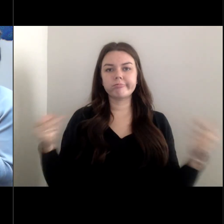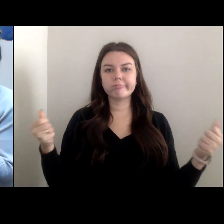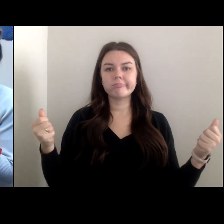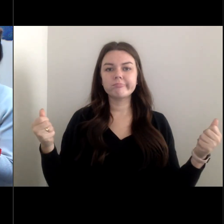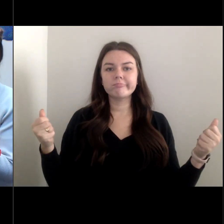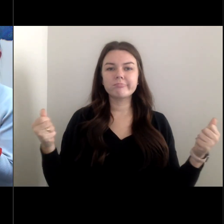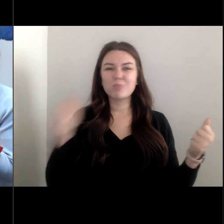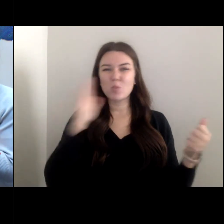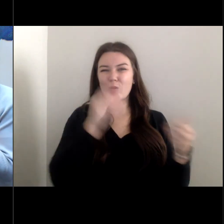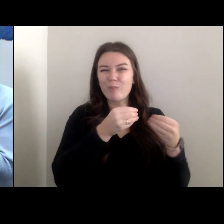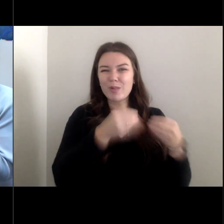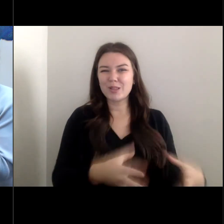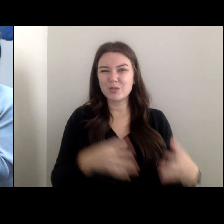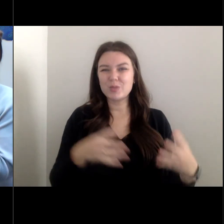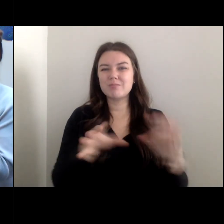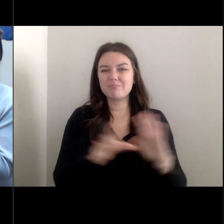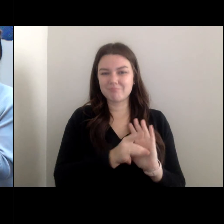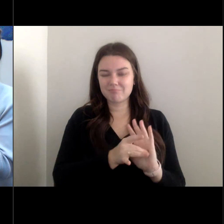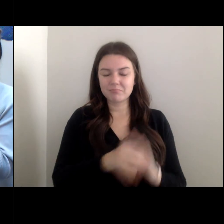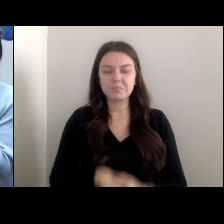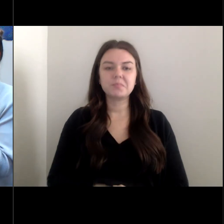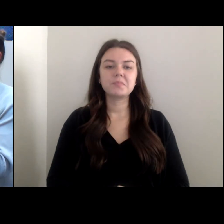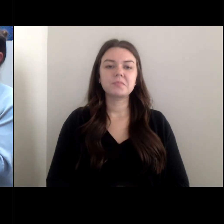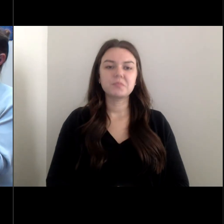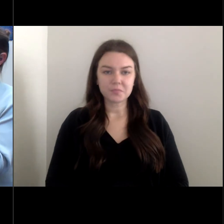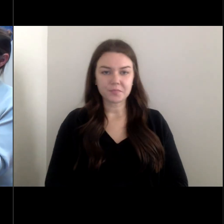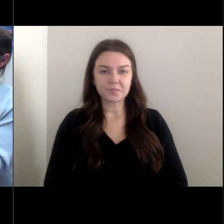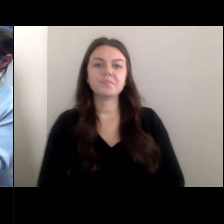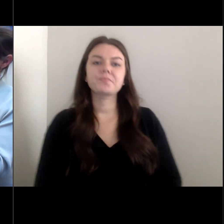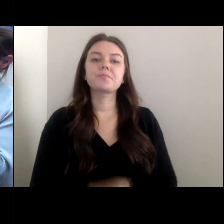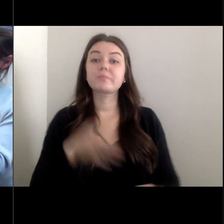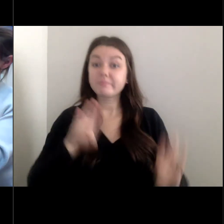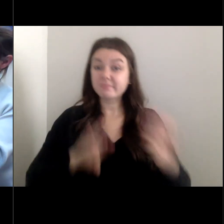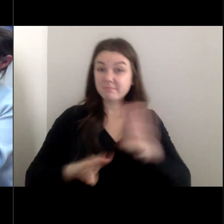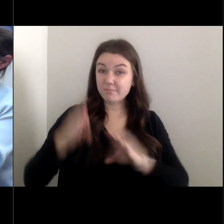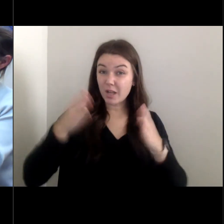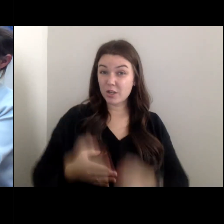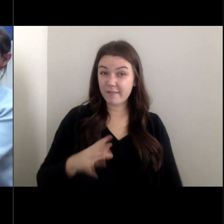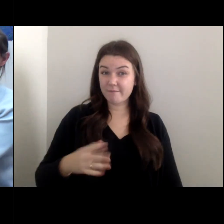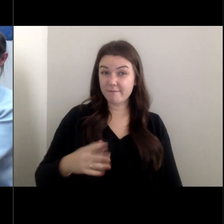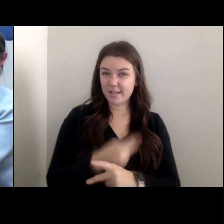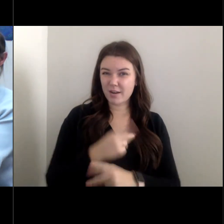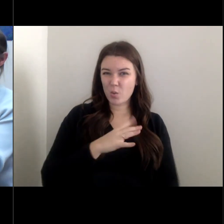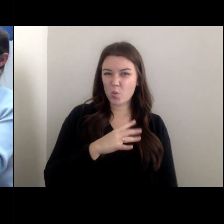So for king crabs, biologists have figured out a really neat way to tag crabs with these,